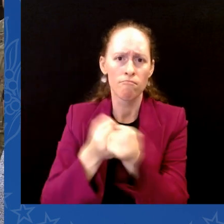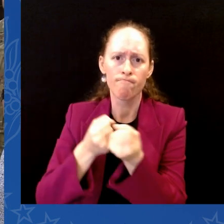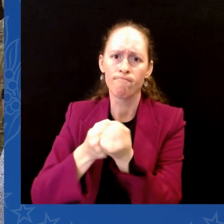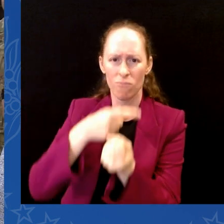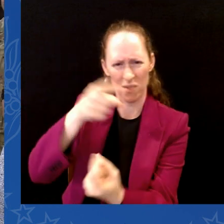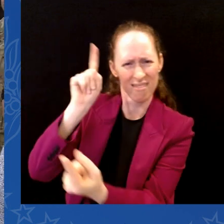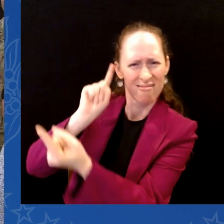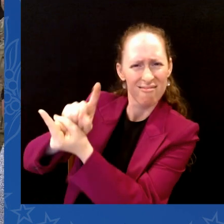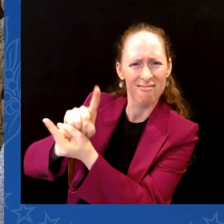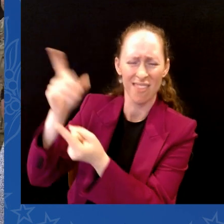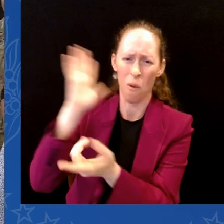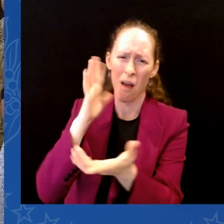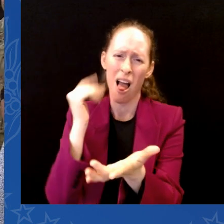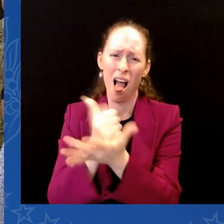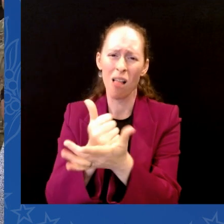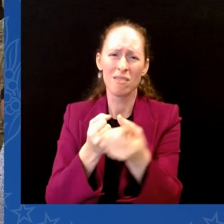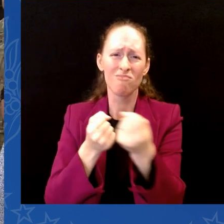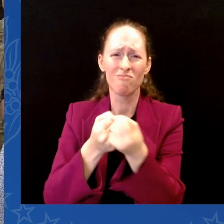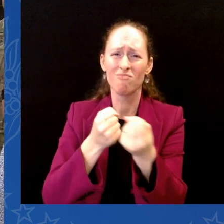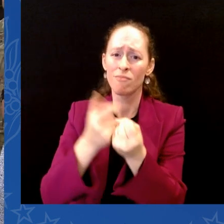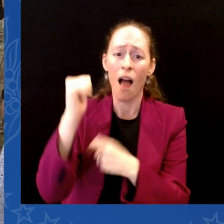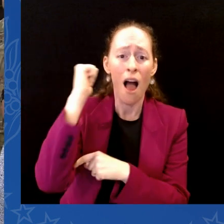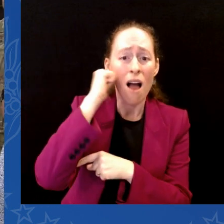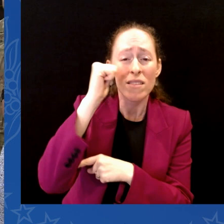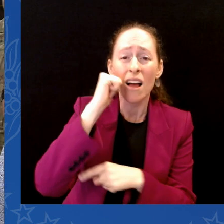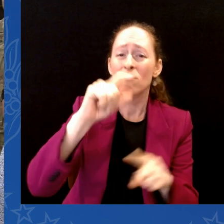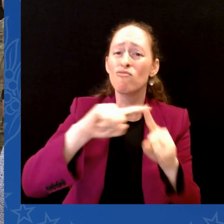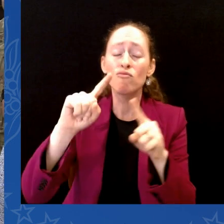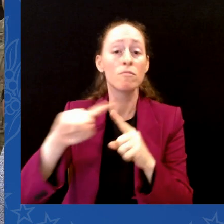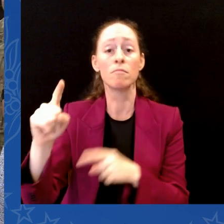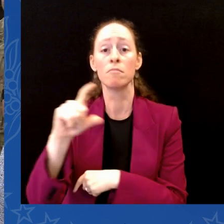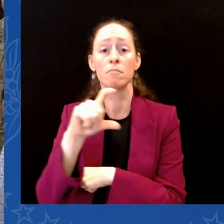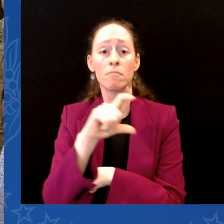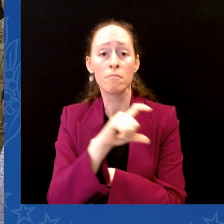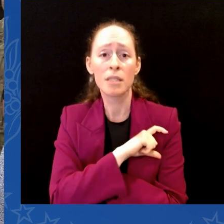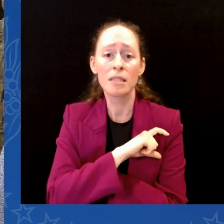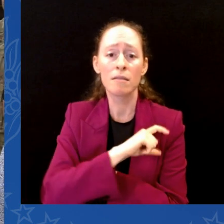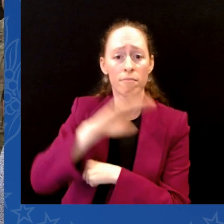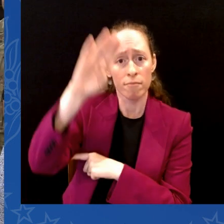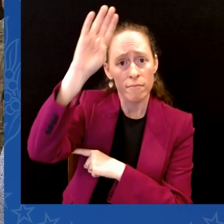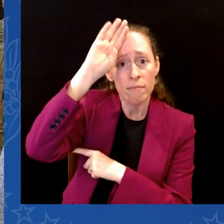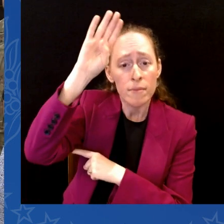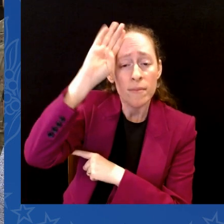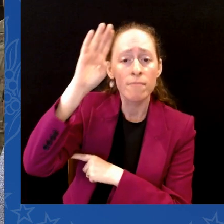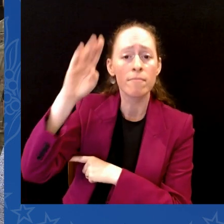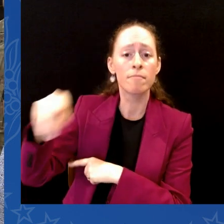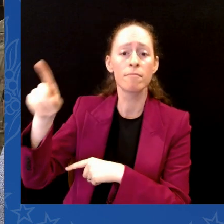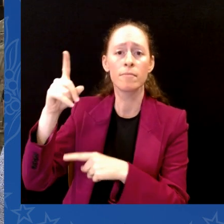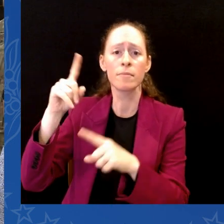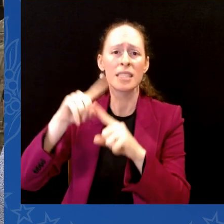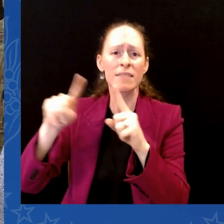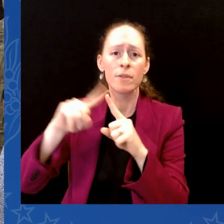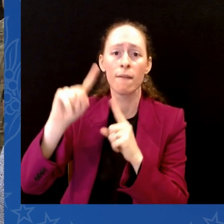whether it's police, fire, rescue, what you name it, the state we manage and coordinate among various counties.